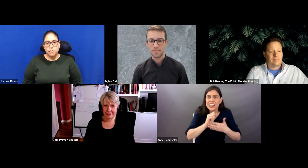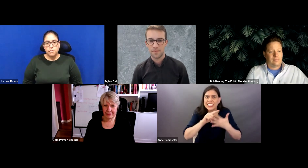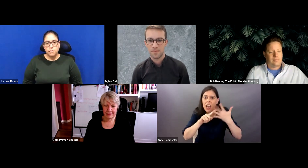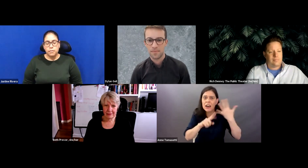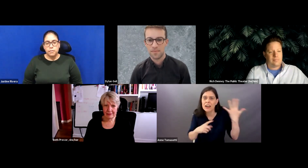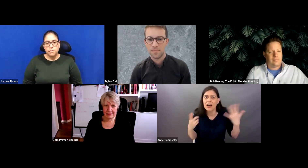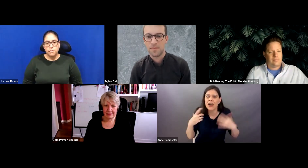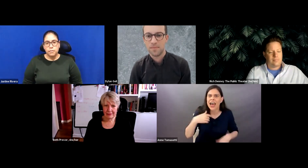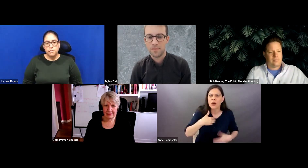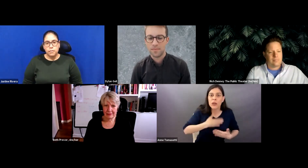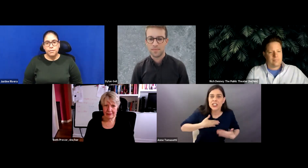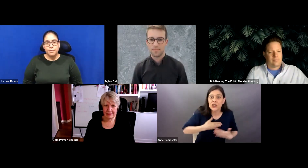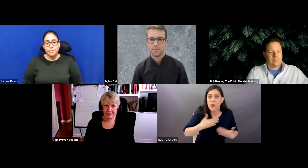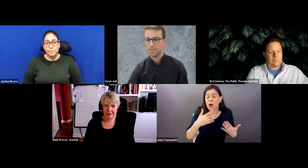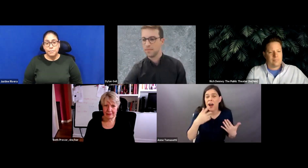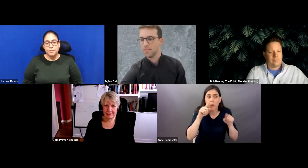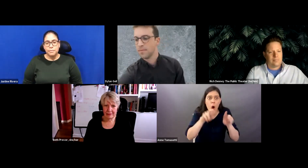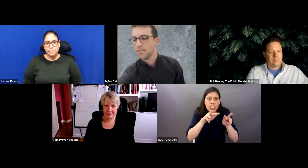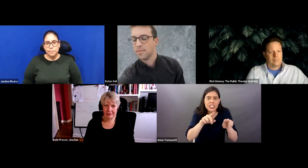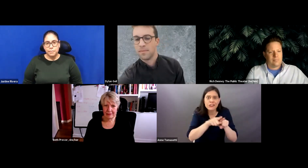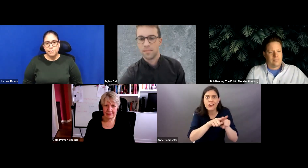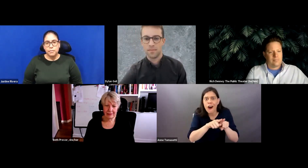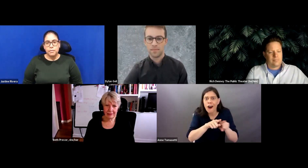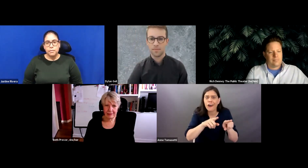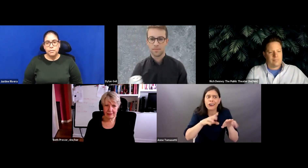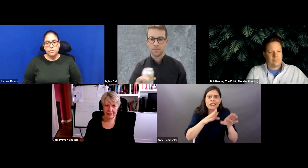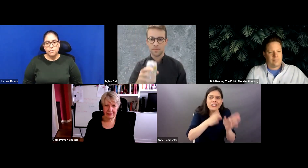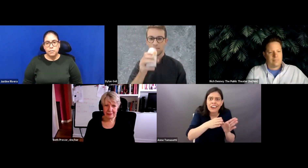enjoy watching movies, and we shared a bunch of things that we